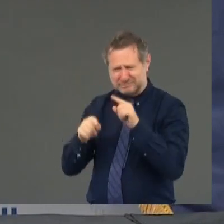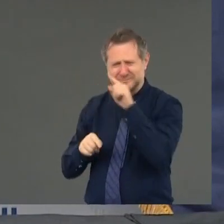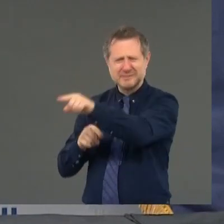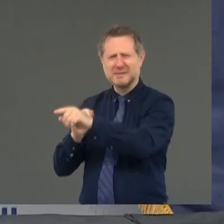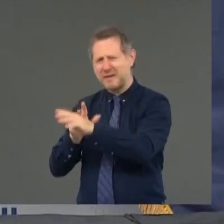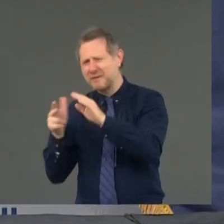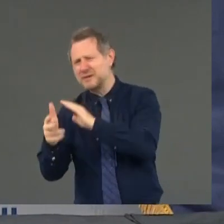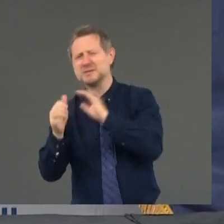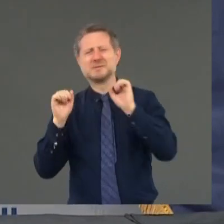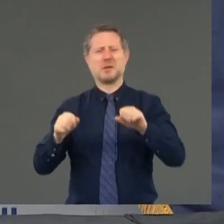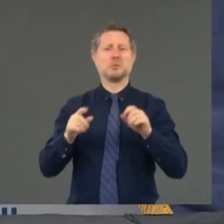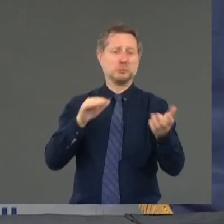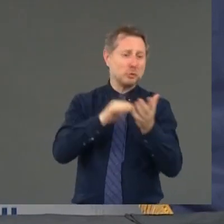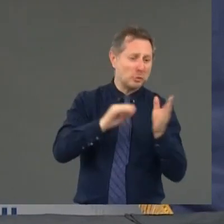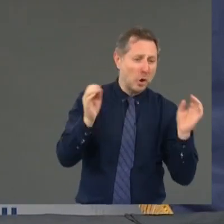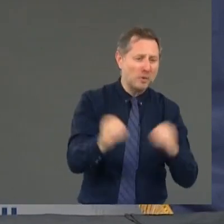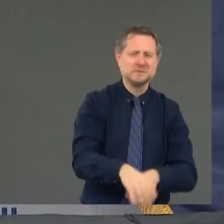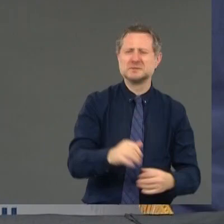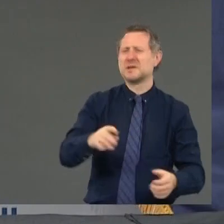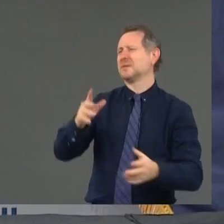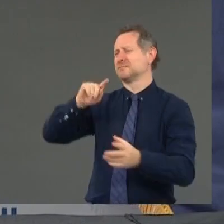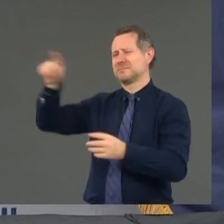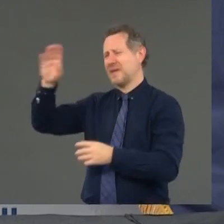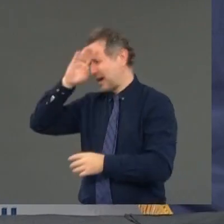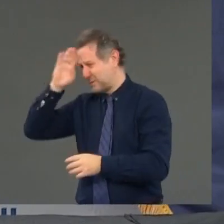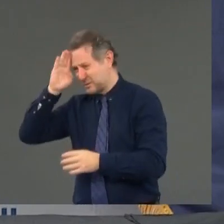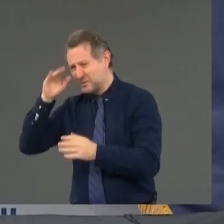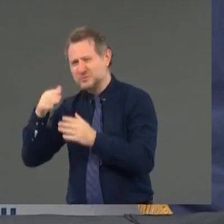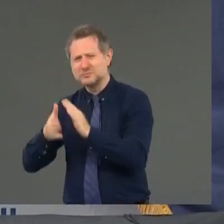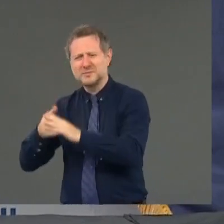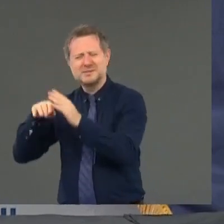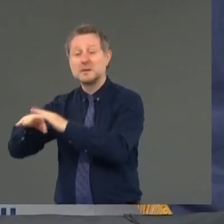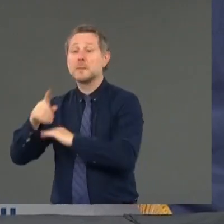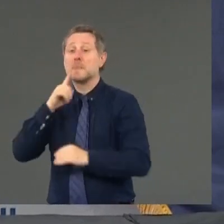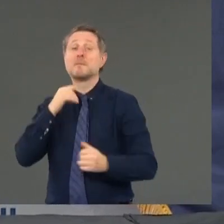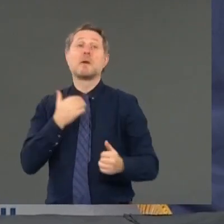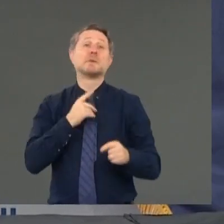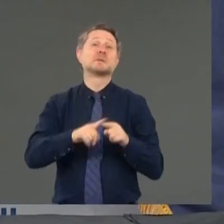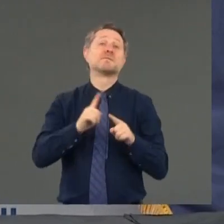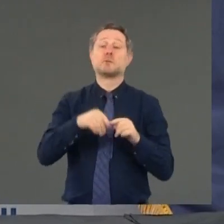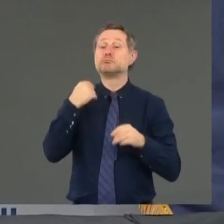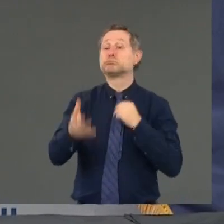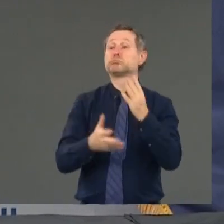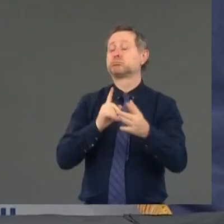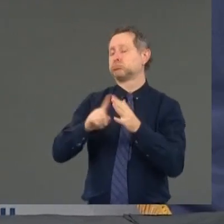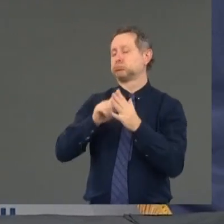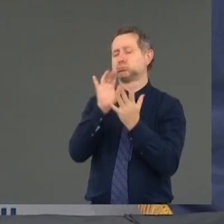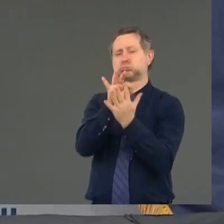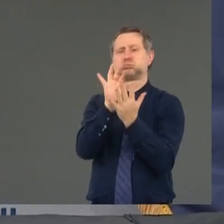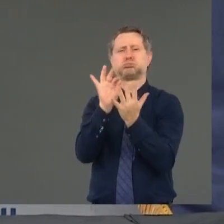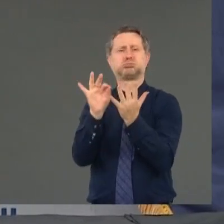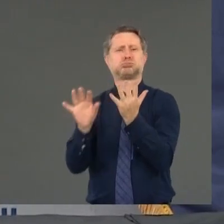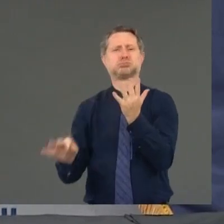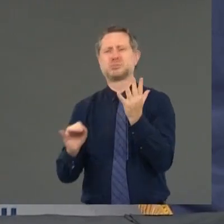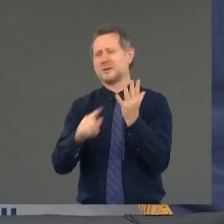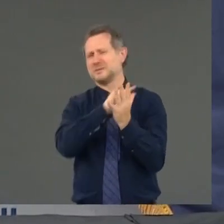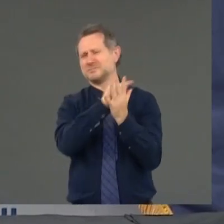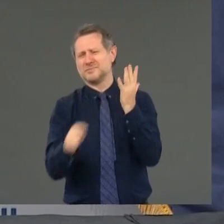GO TO CVS, GO TO RIDE AID, GET A TEST, GO TO A DOCTOR'S OFFICE,